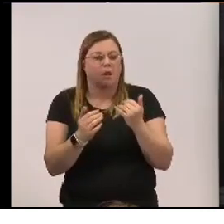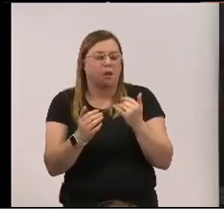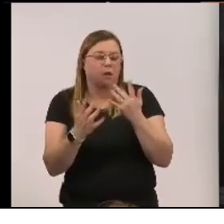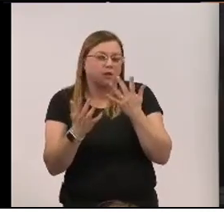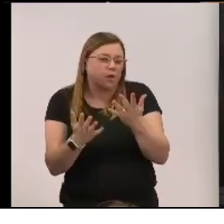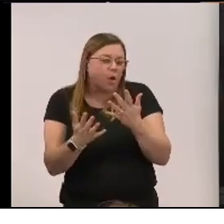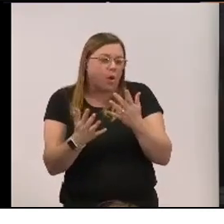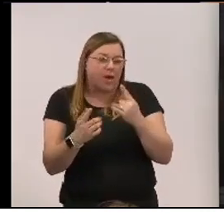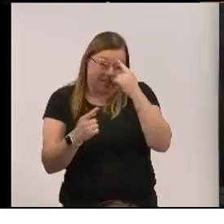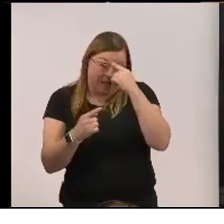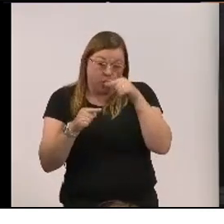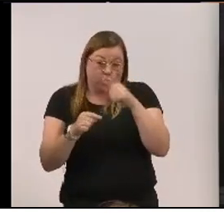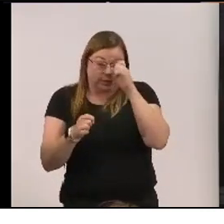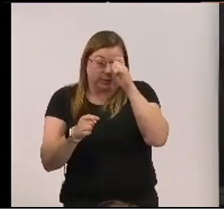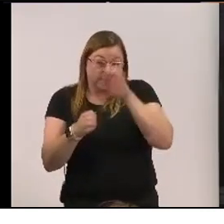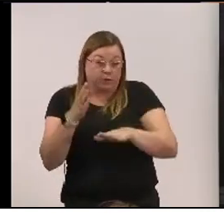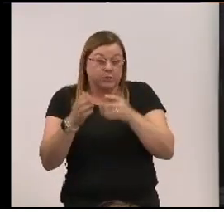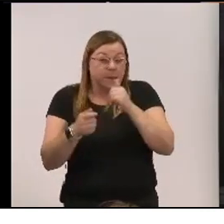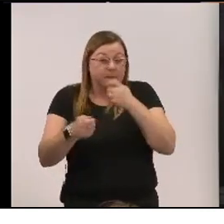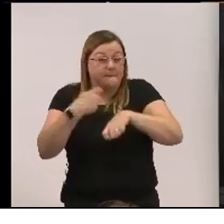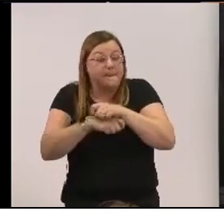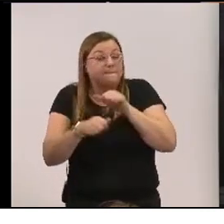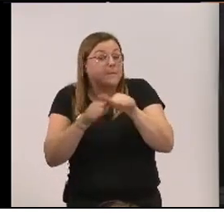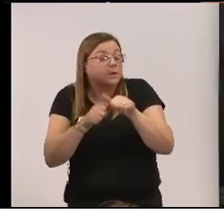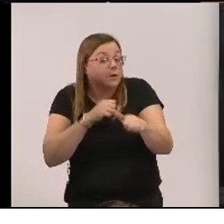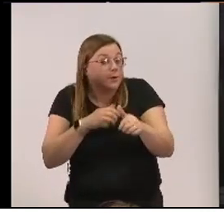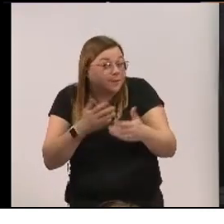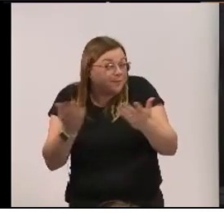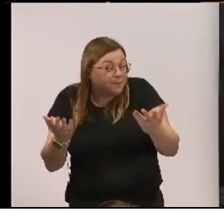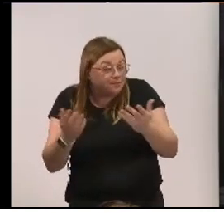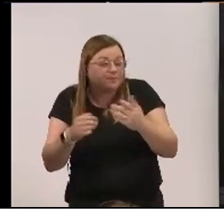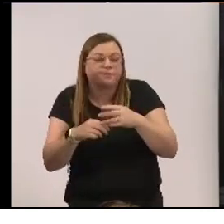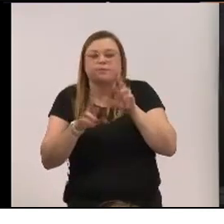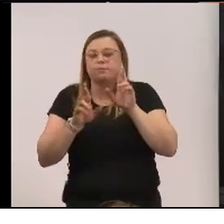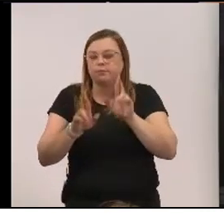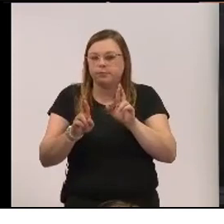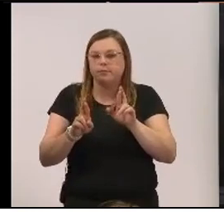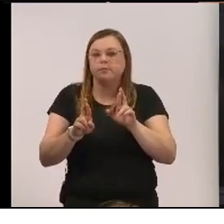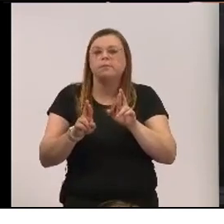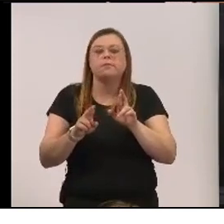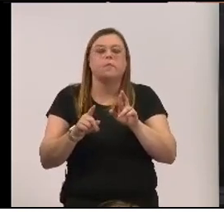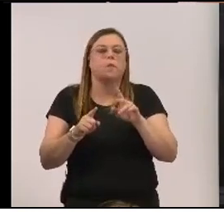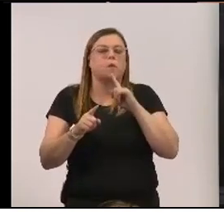hone those experiences a bit more. And yeah, I'm hopeful it'll drive that,